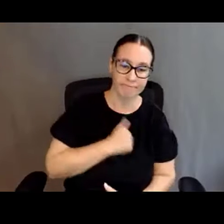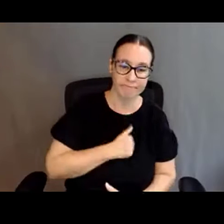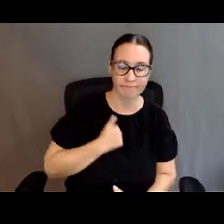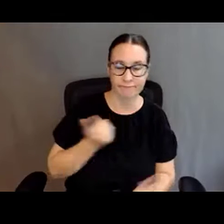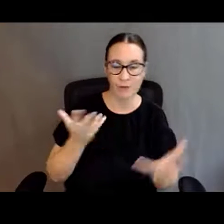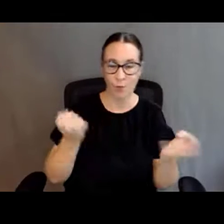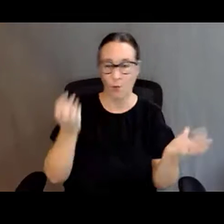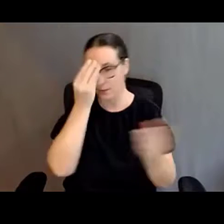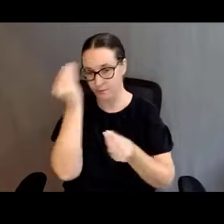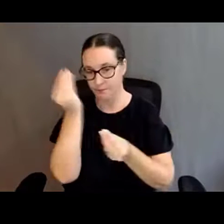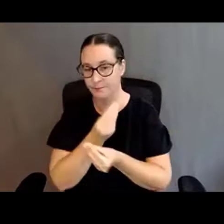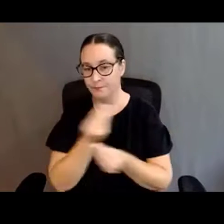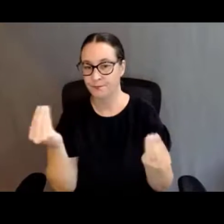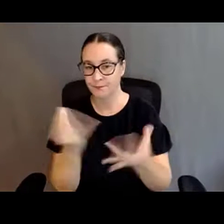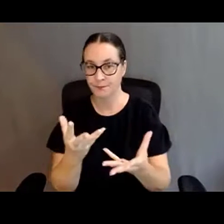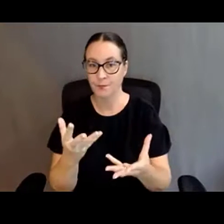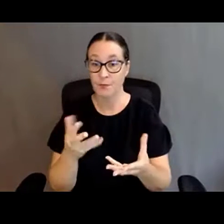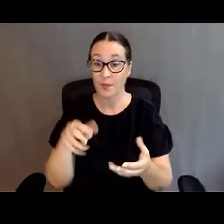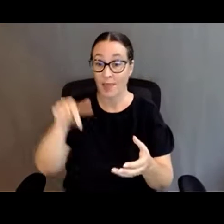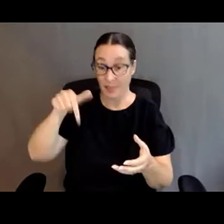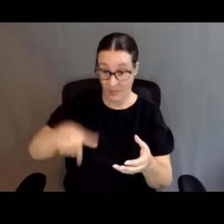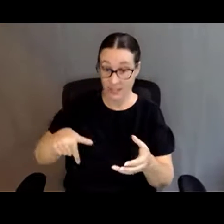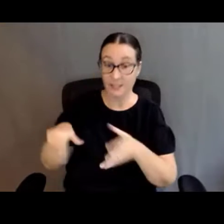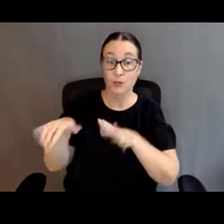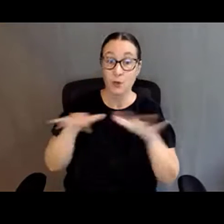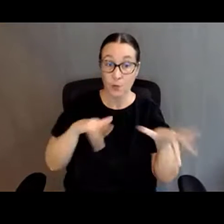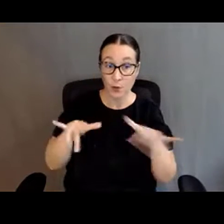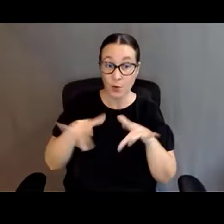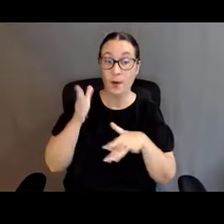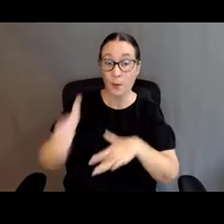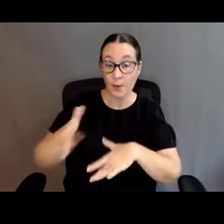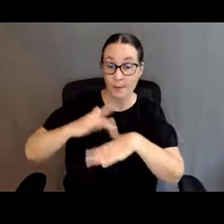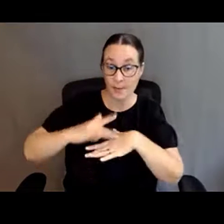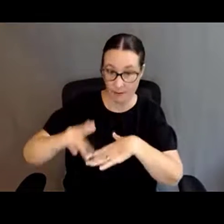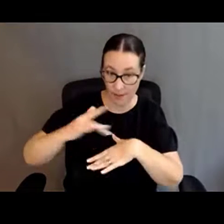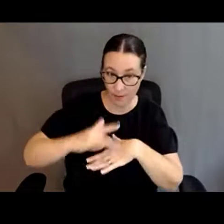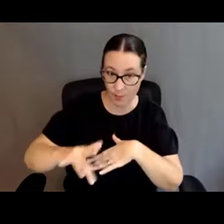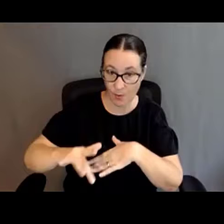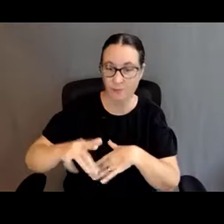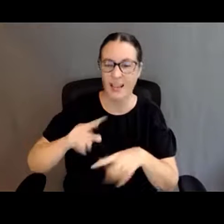that the recording of this will be made available and the links that we've been chatting out